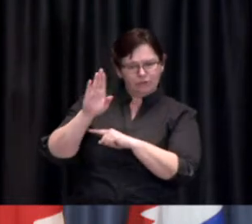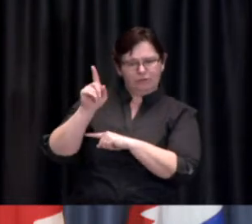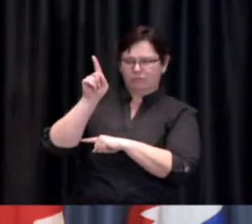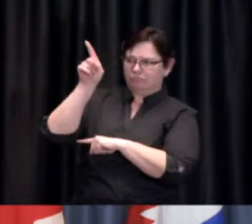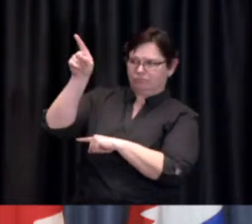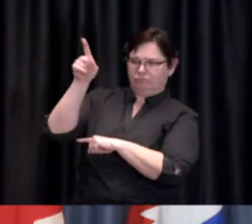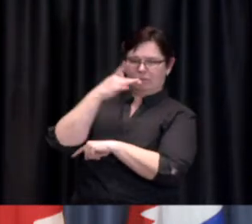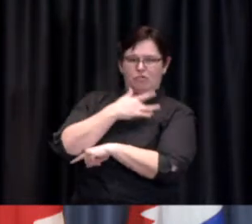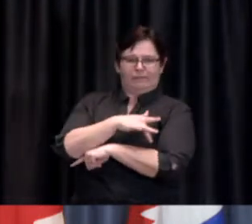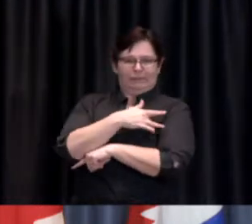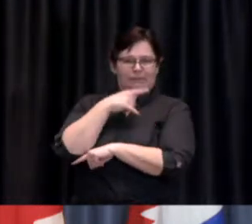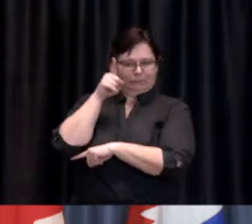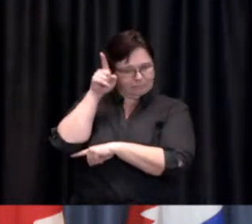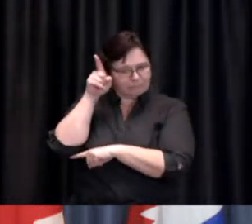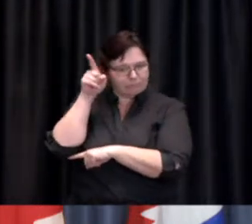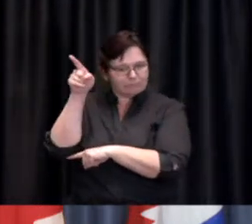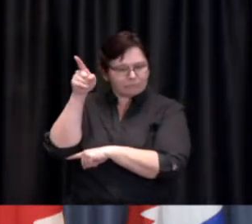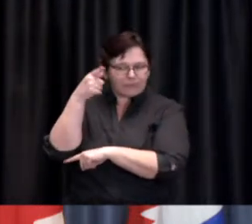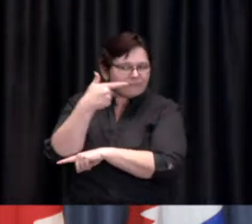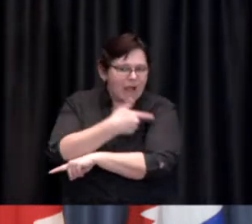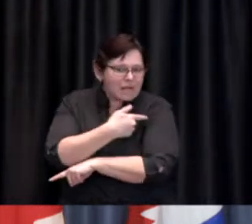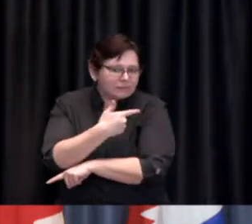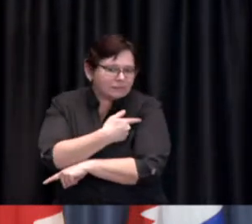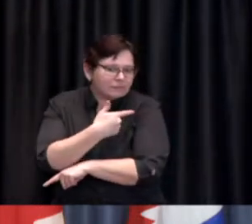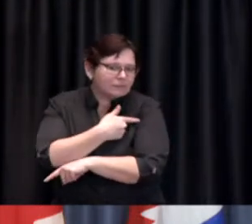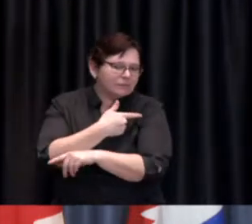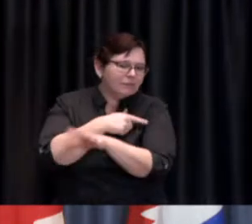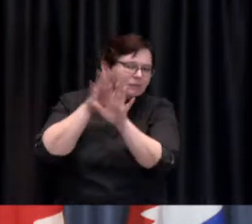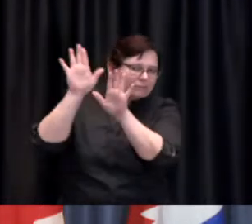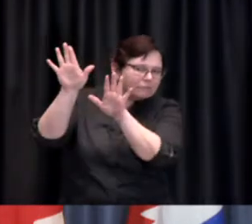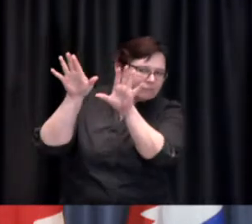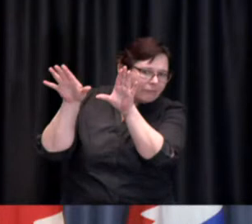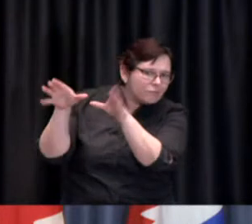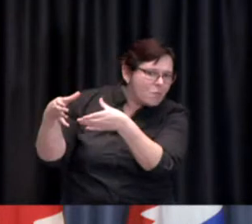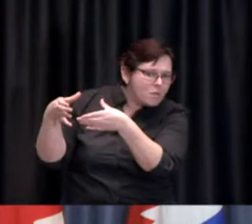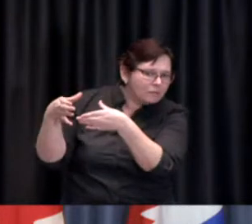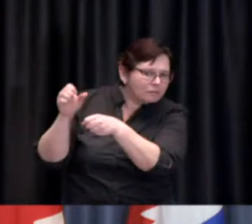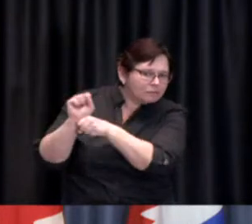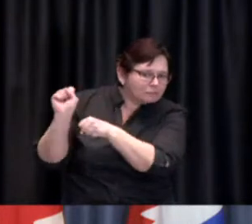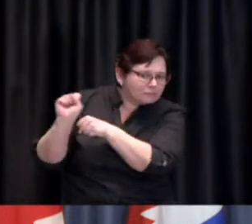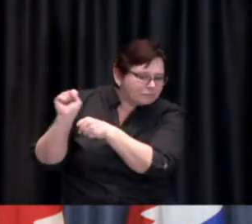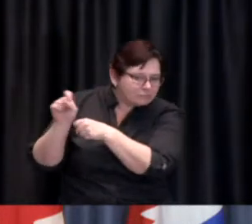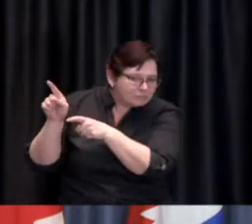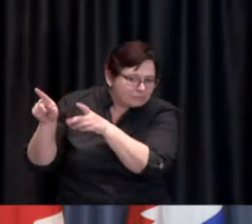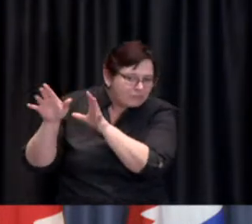via the vaccine distribution task force and at the same time are operating uh two very